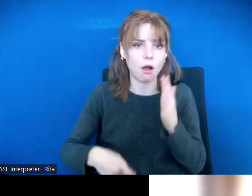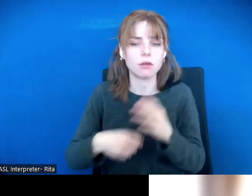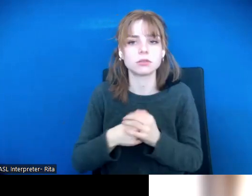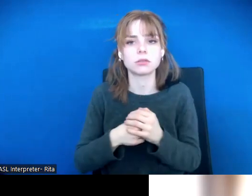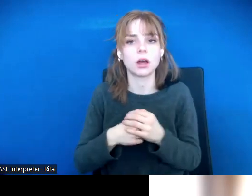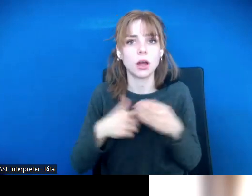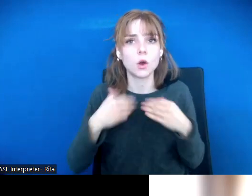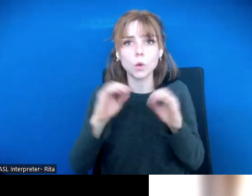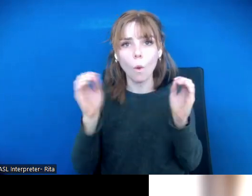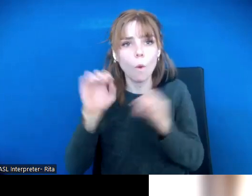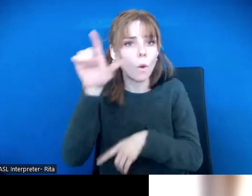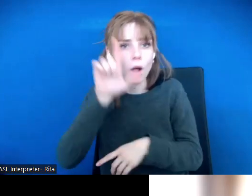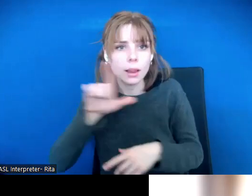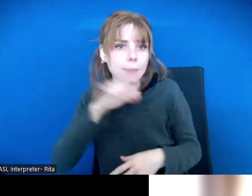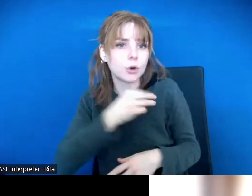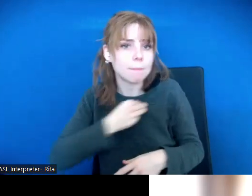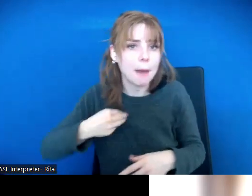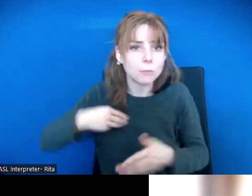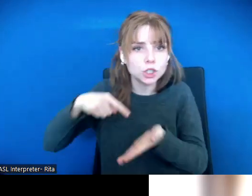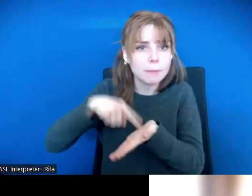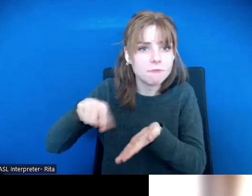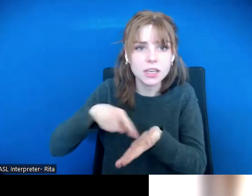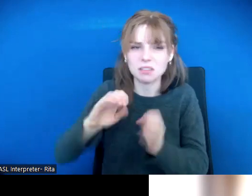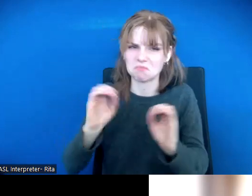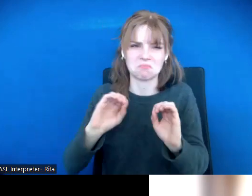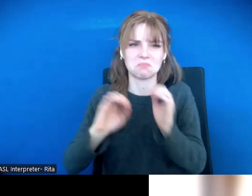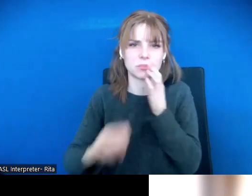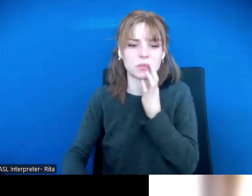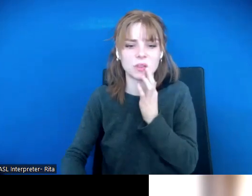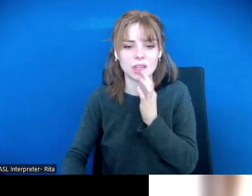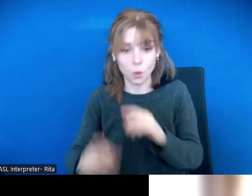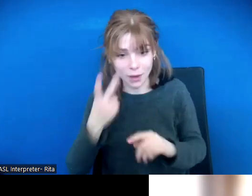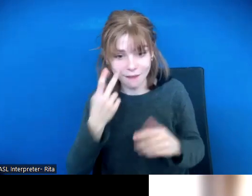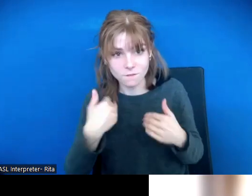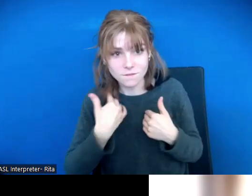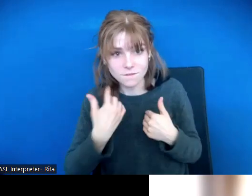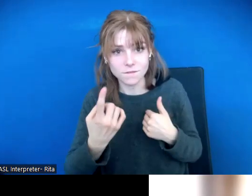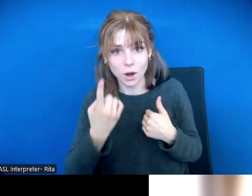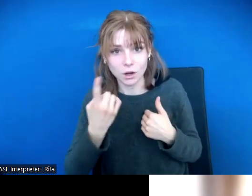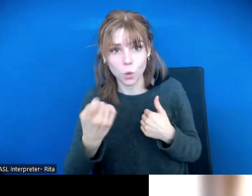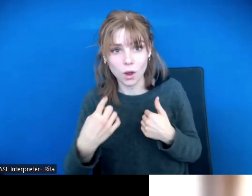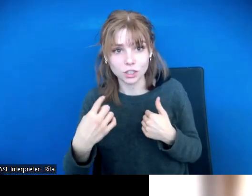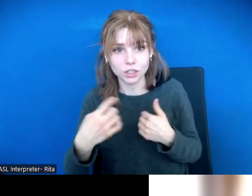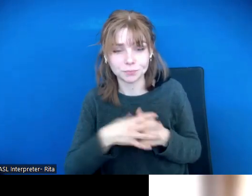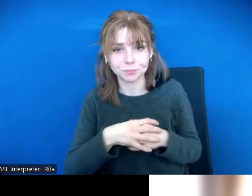have one expense. If you borrow the device from us and you are unable to return it in person, you would have to ship it to us and we ask that individuals pay the return freight. But otherwise, there's no cost for the equipment. We don't have any library membership fees or anything like that.